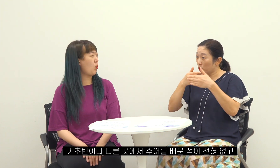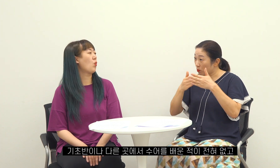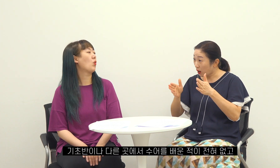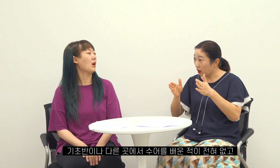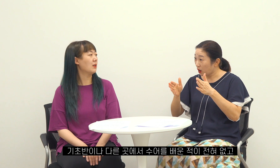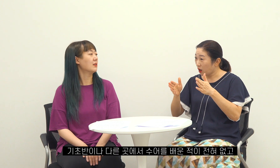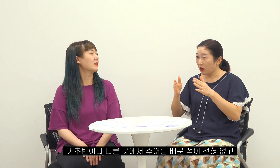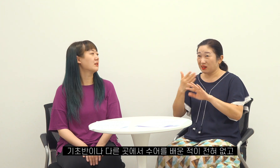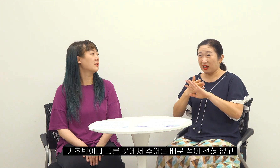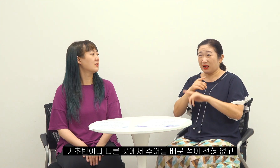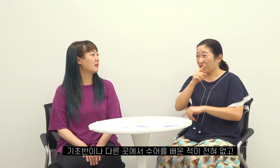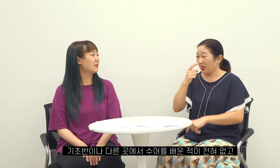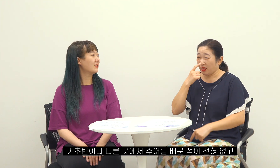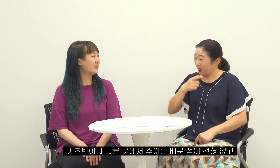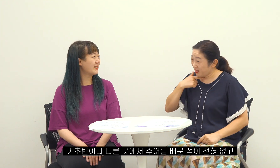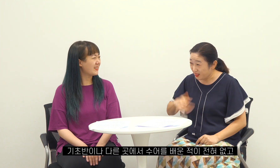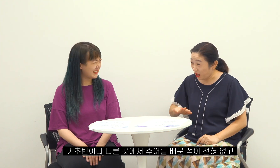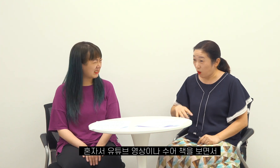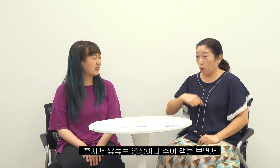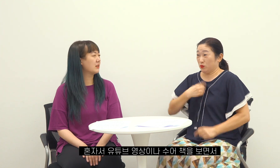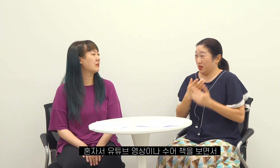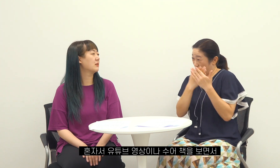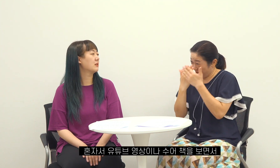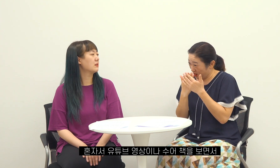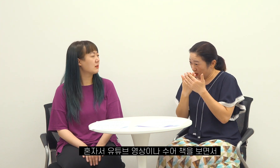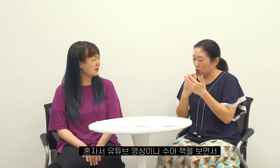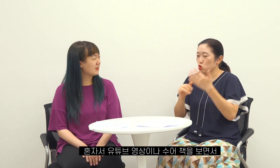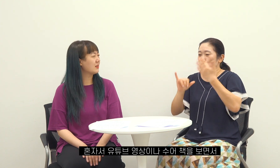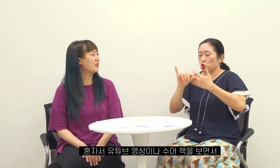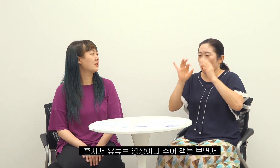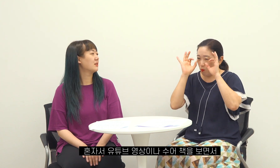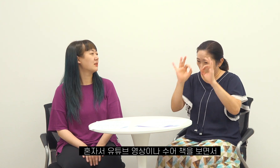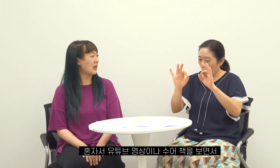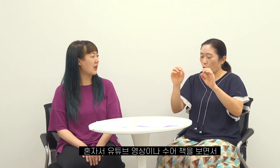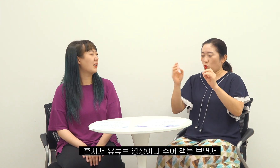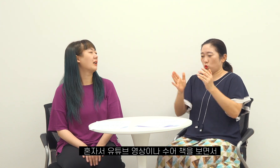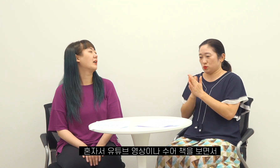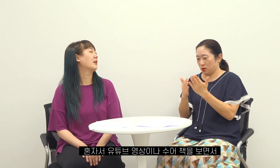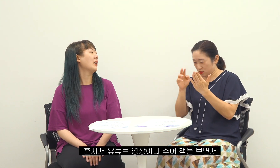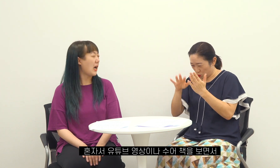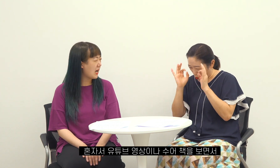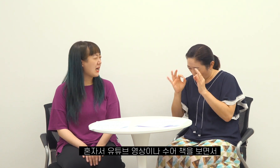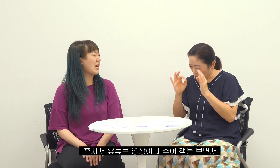and studied by himself by watching YouTube videos or sign language books.